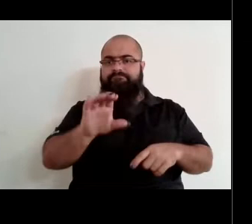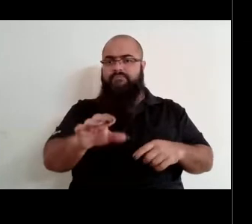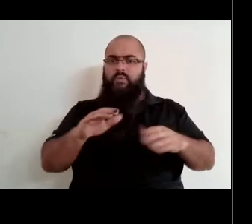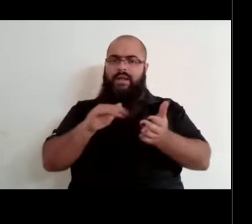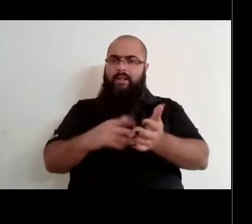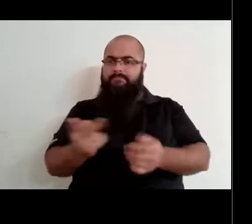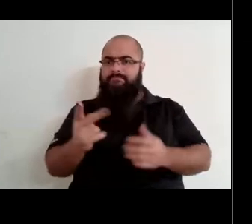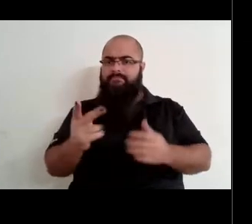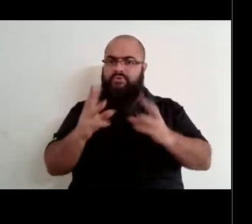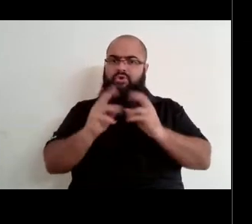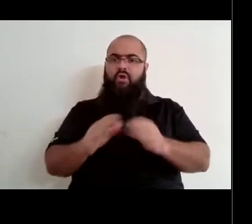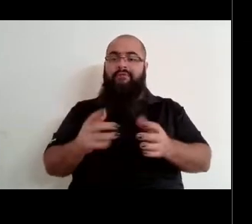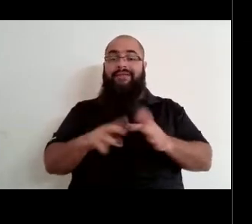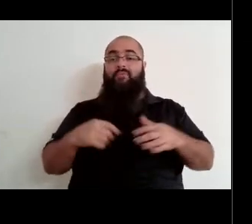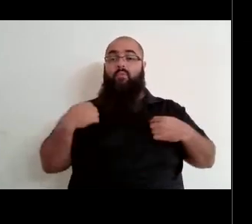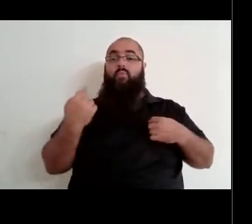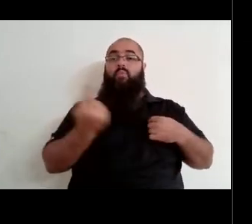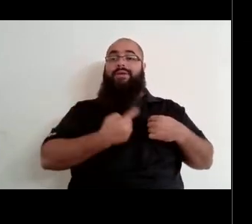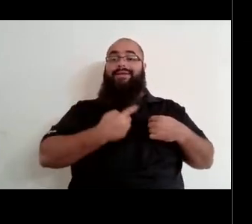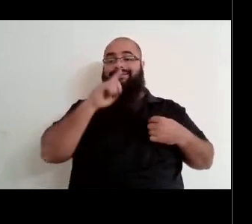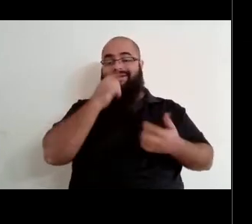We will have the poll.